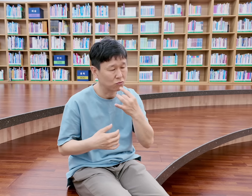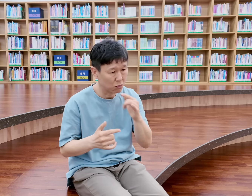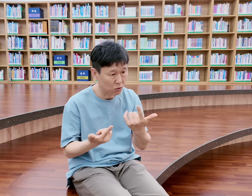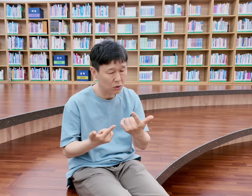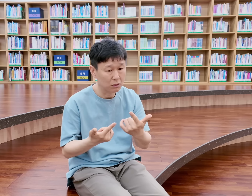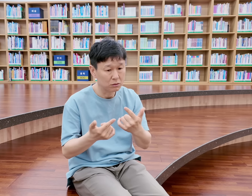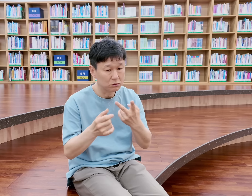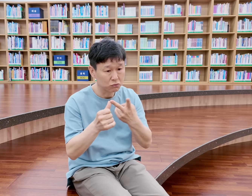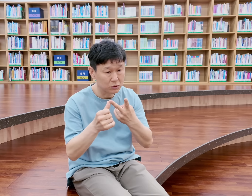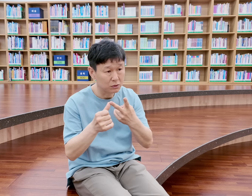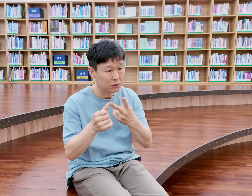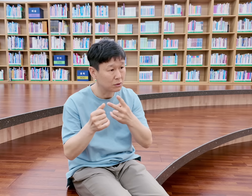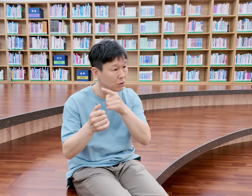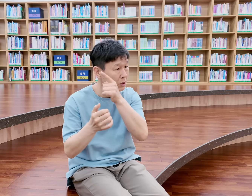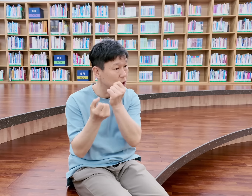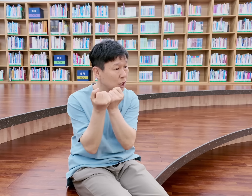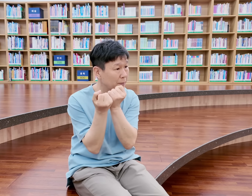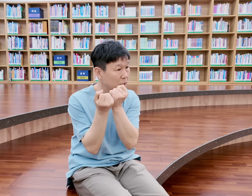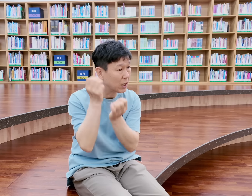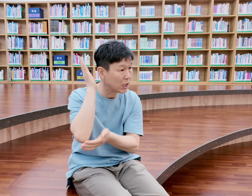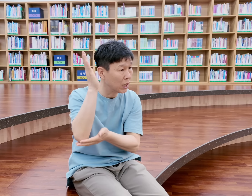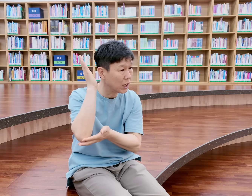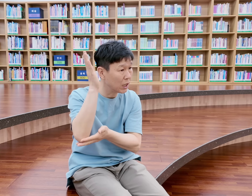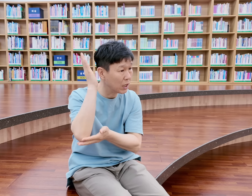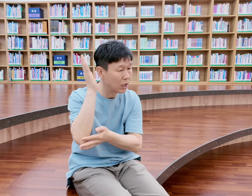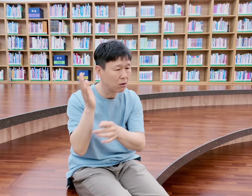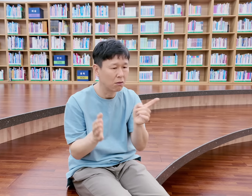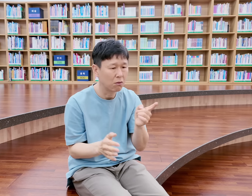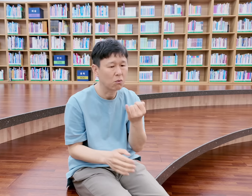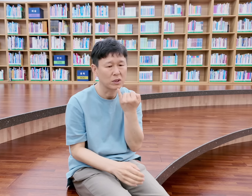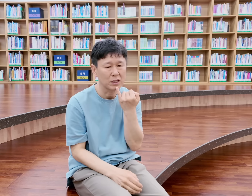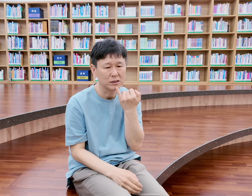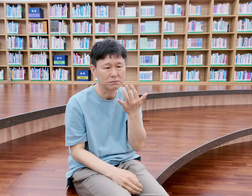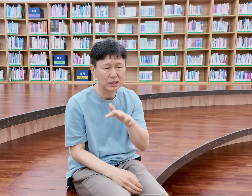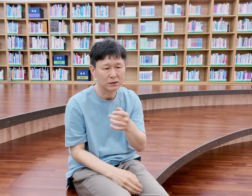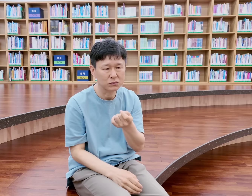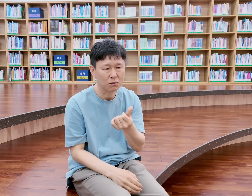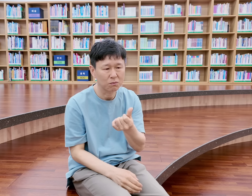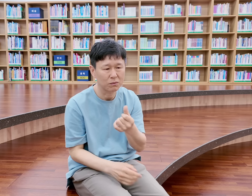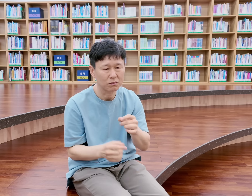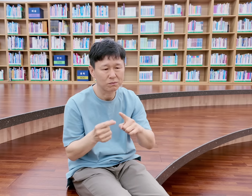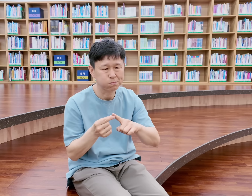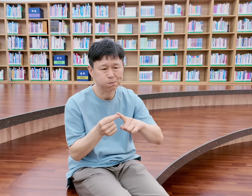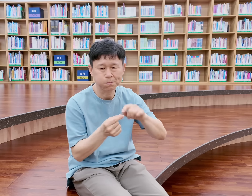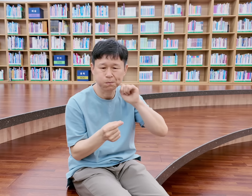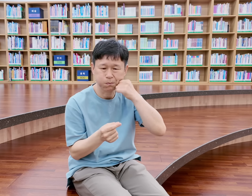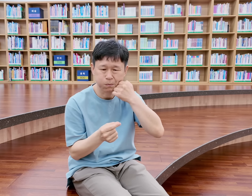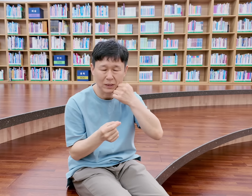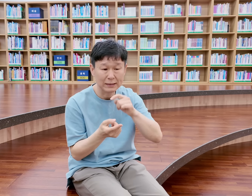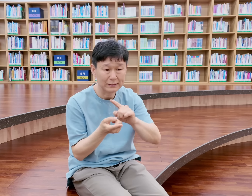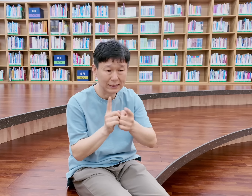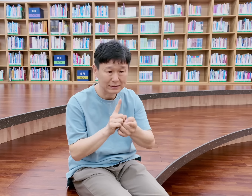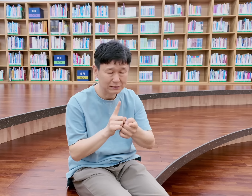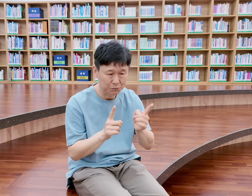In addition, a program with explanations is fine, but for those who find it difficult to read,